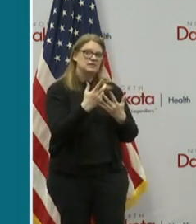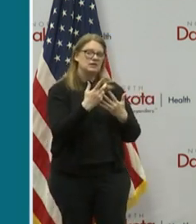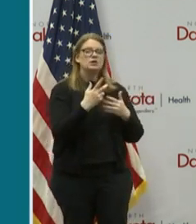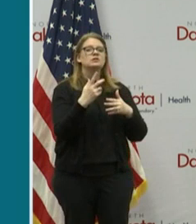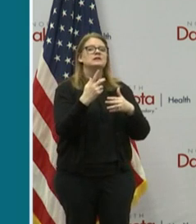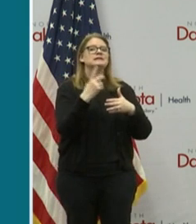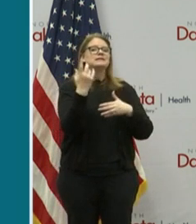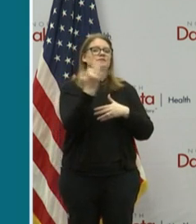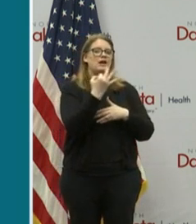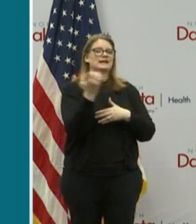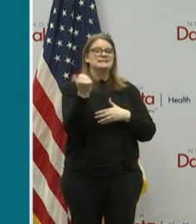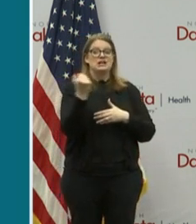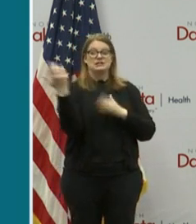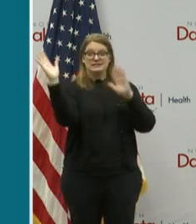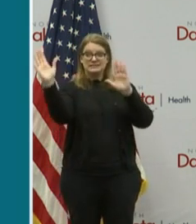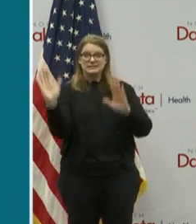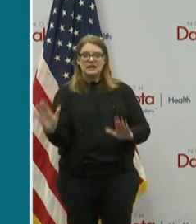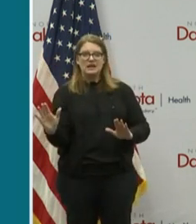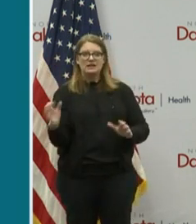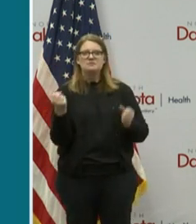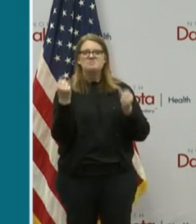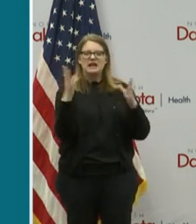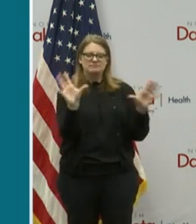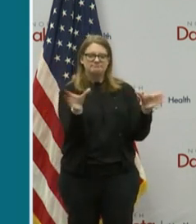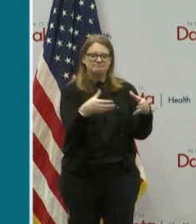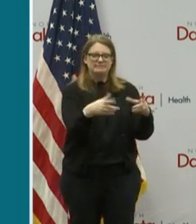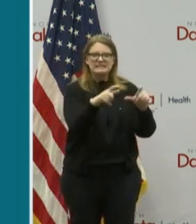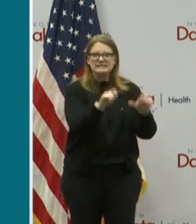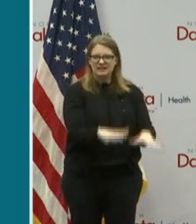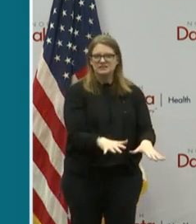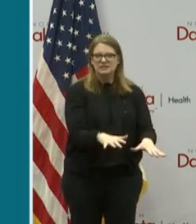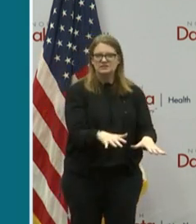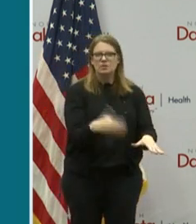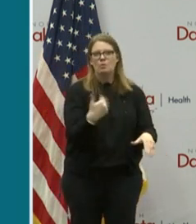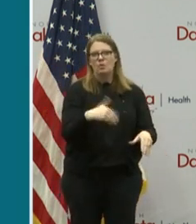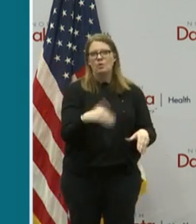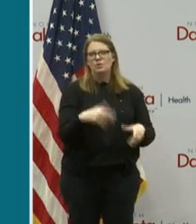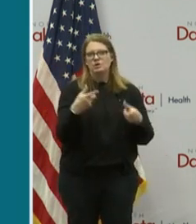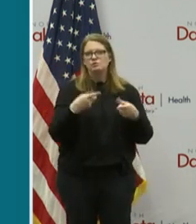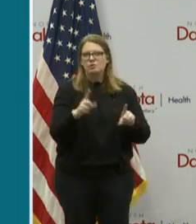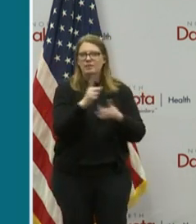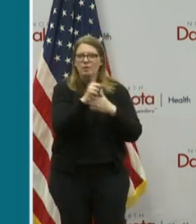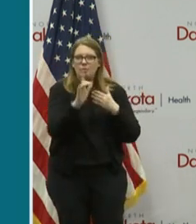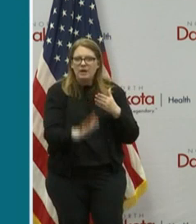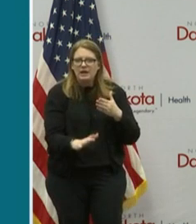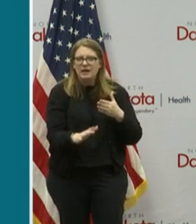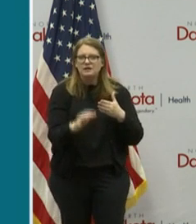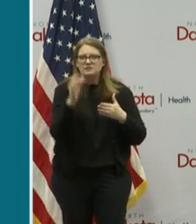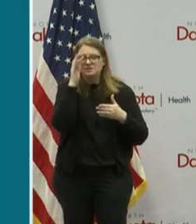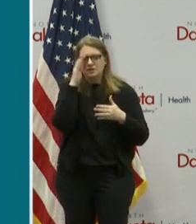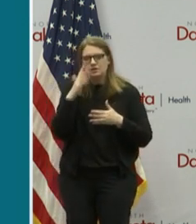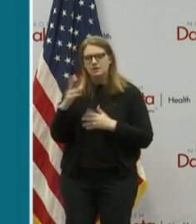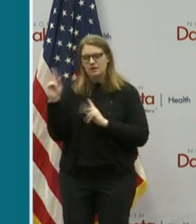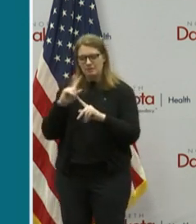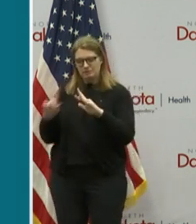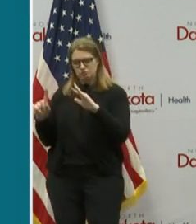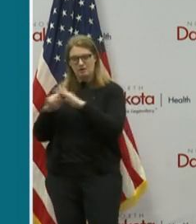NEXT WEEK WE HAVE A NUMBER OF TESTING EFFORTS PLANNED FOR TOMORROW, SATURDAY AND SUNDAY ACROSS THE STATE. IT SHOULD HELP US OVER THE